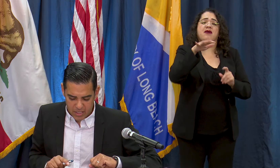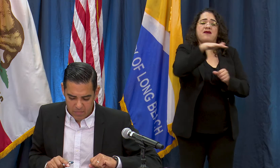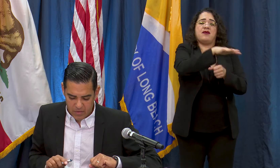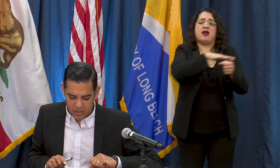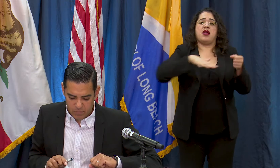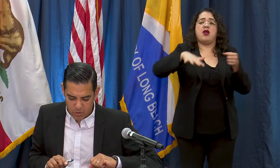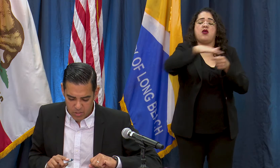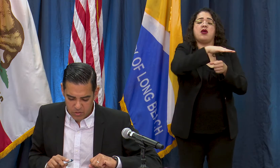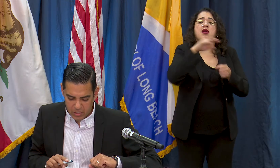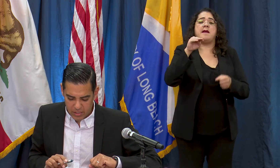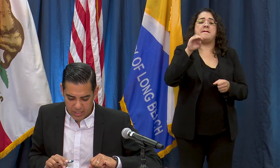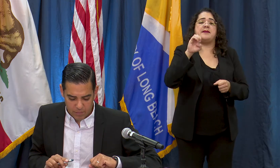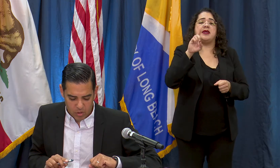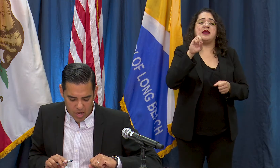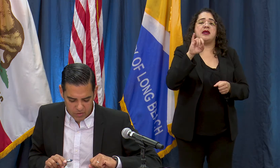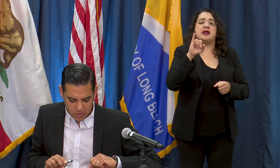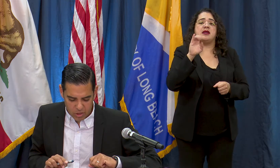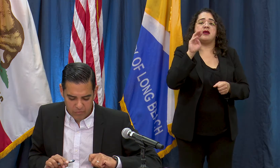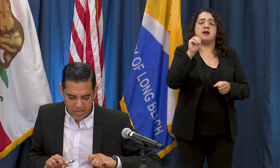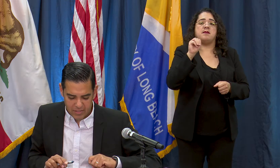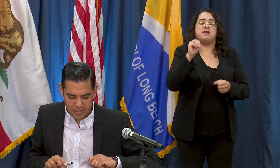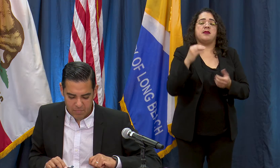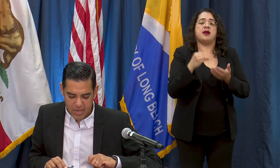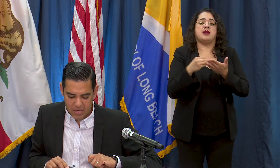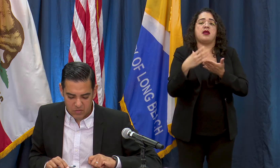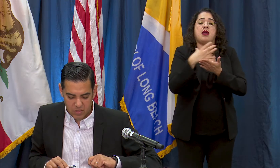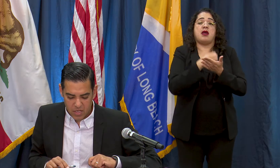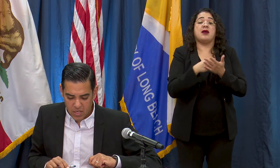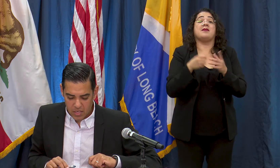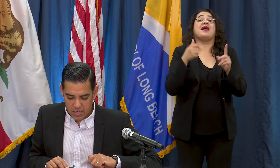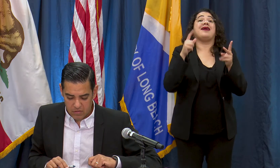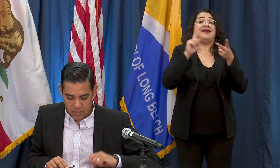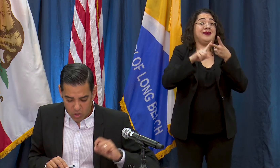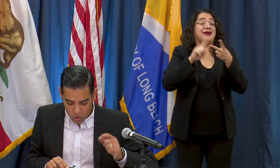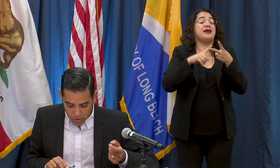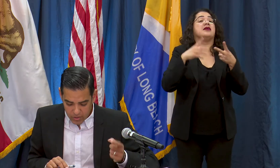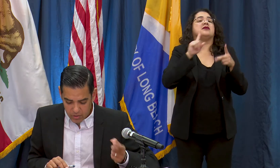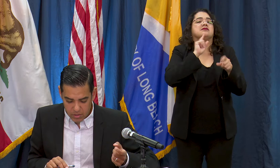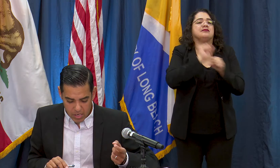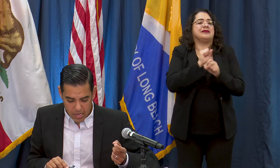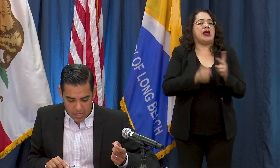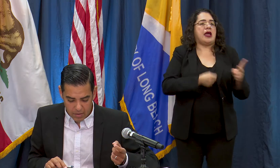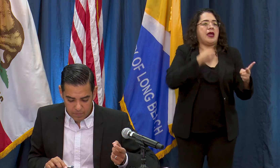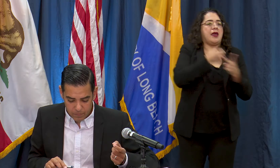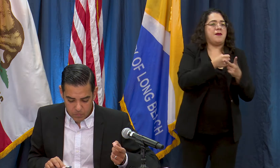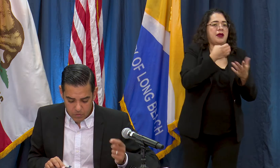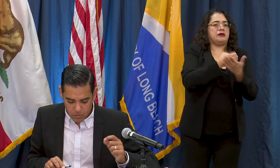that have experienced income loss due to COVID-19 impacts is the current